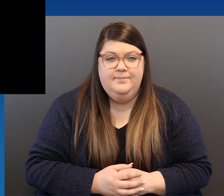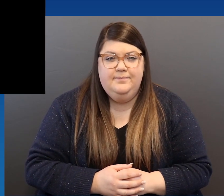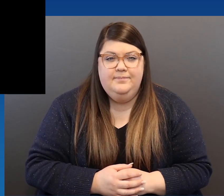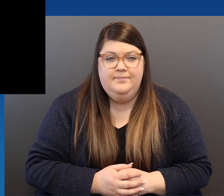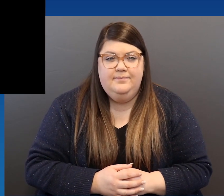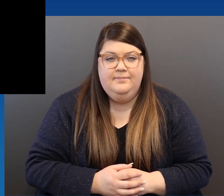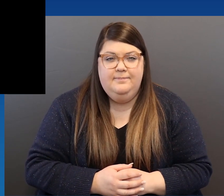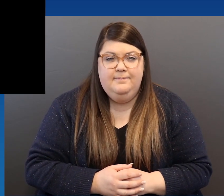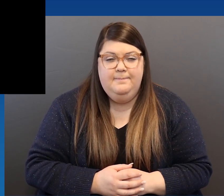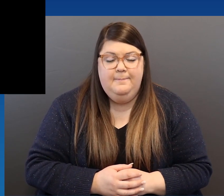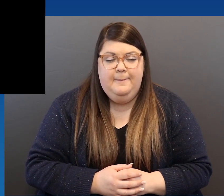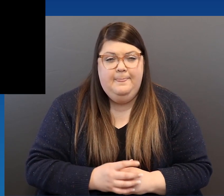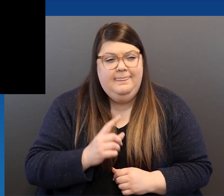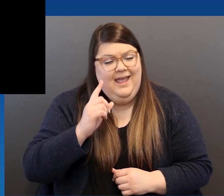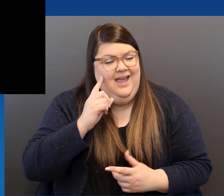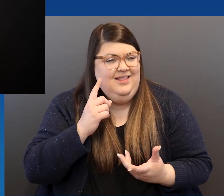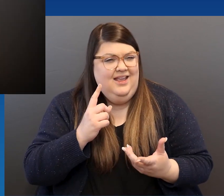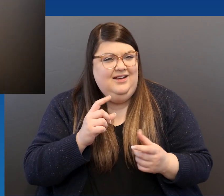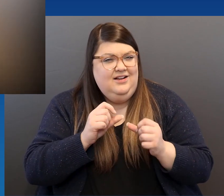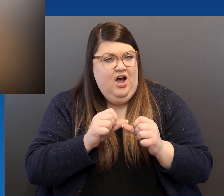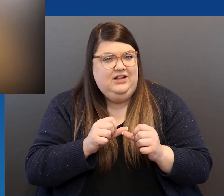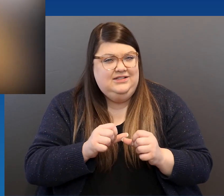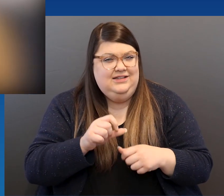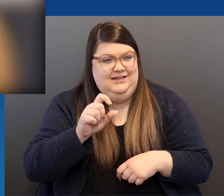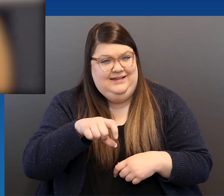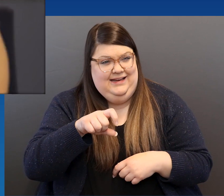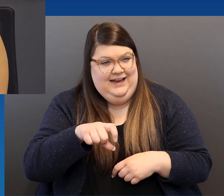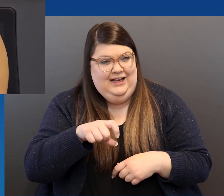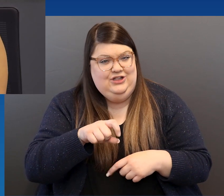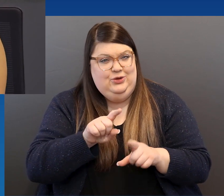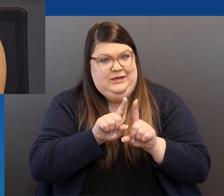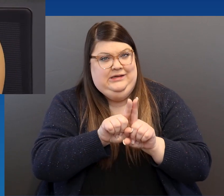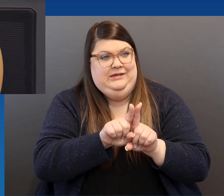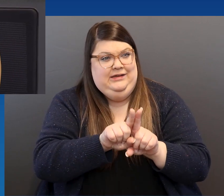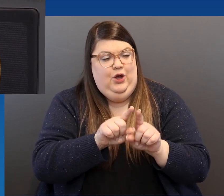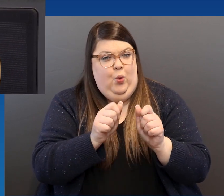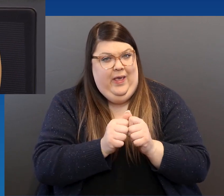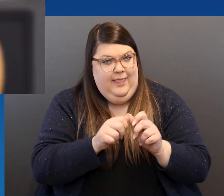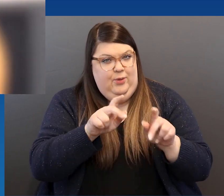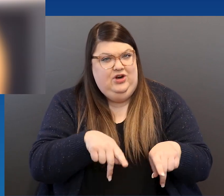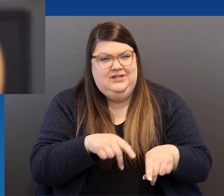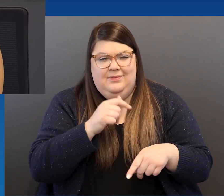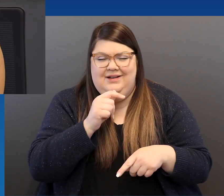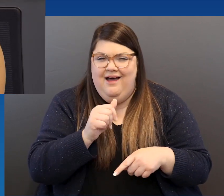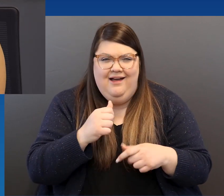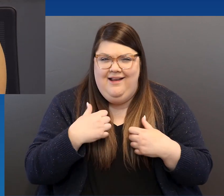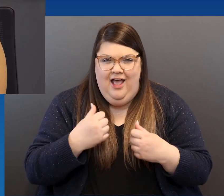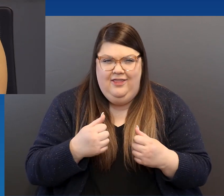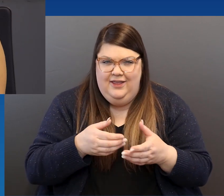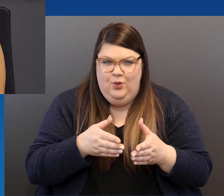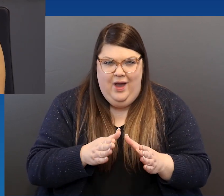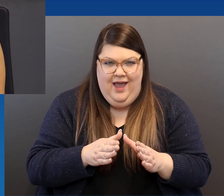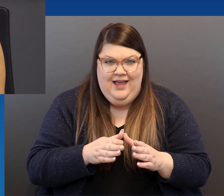I would say like the constant need to be with the person but not in like a healthy way. The text messages and the calling.